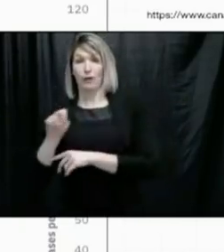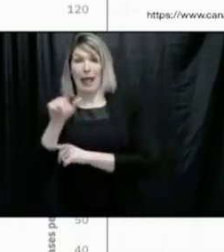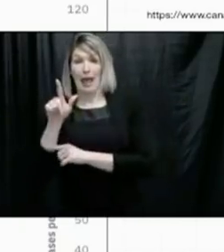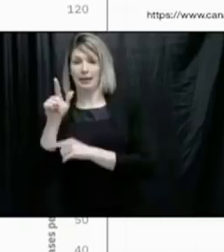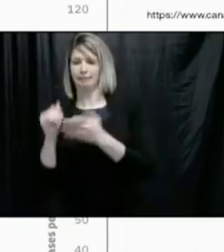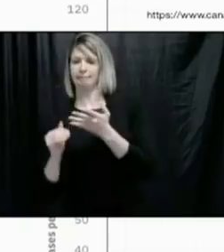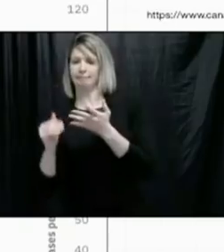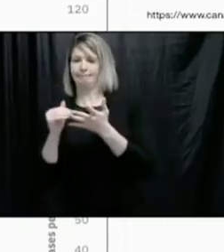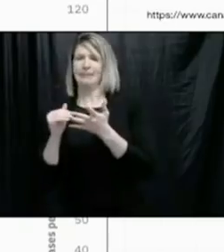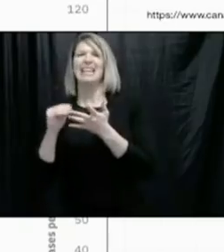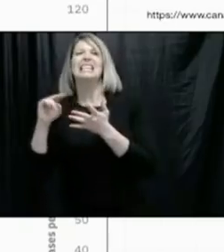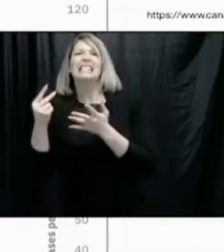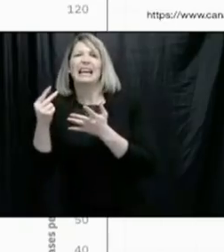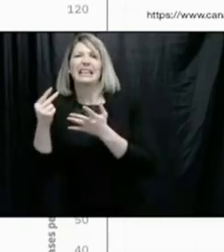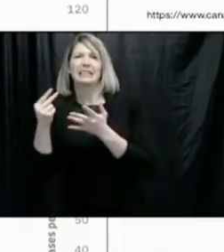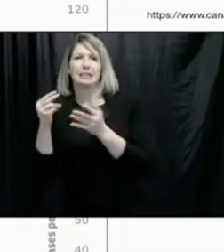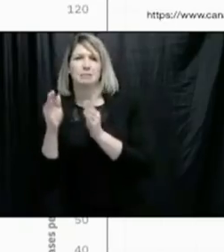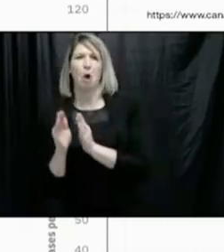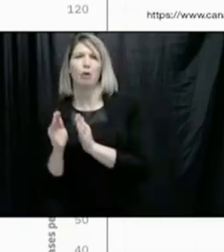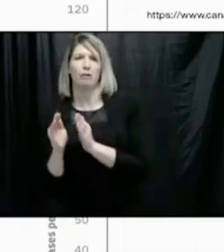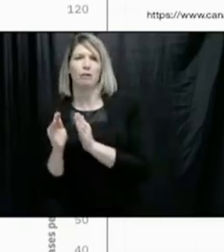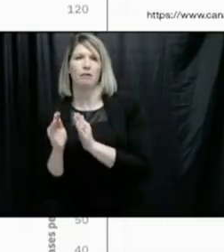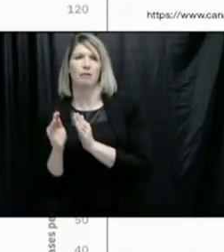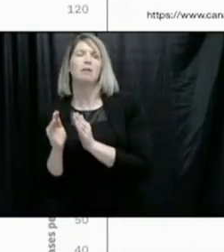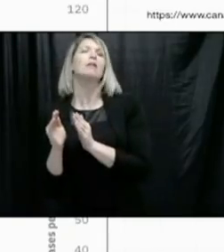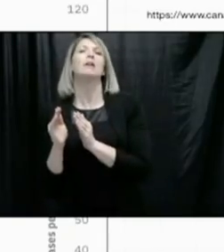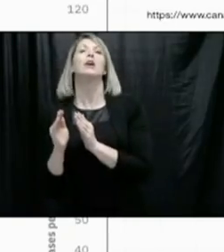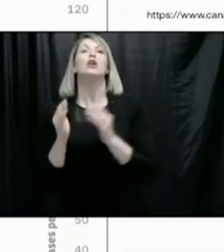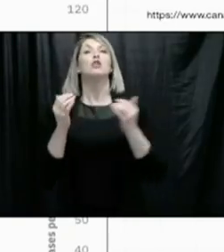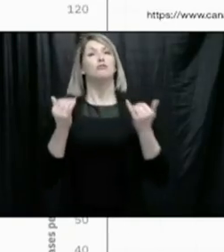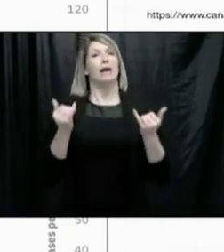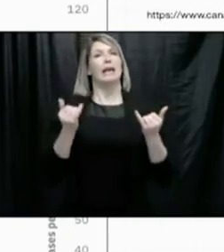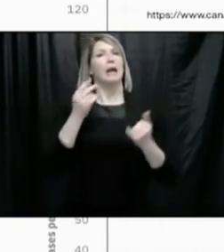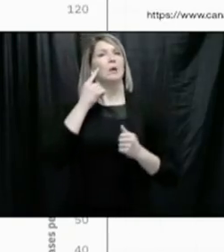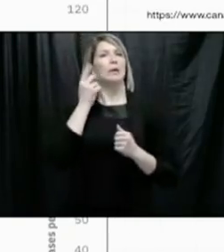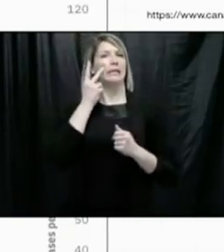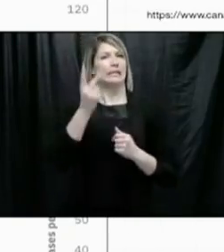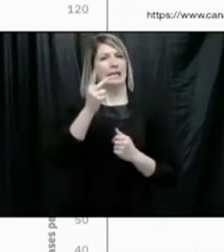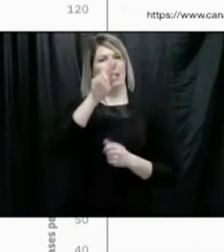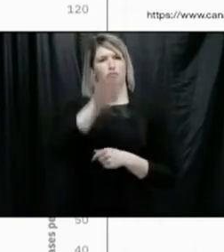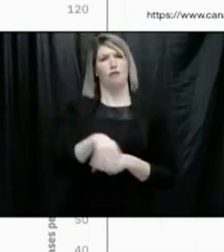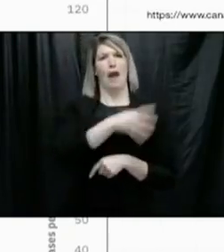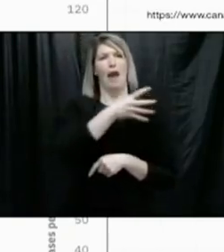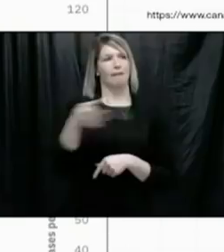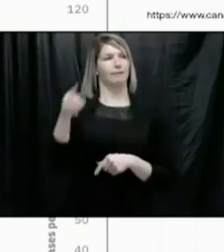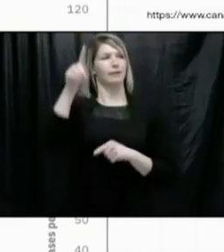NOWADAYS AND A LOT OF THESE THINGS WE SEE ARE BELL CURVES. THE THING TO REMEMBER ABOUT THIS